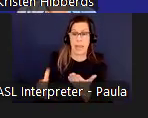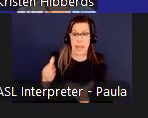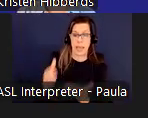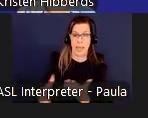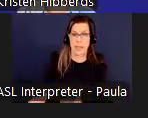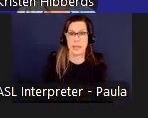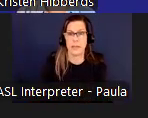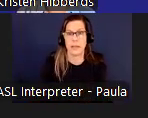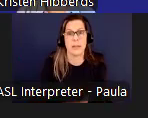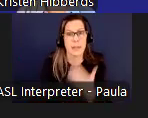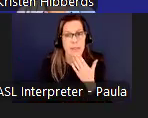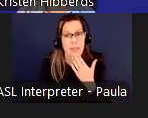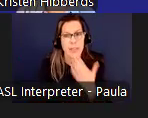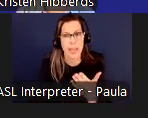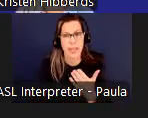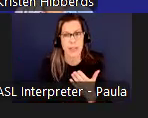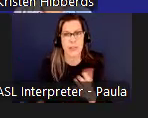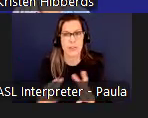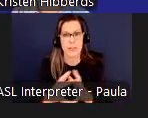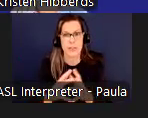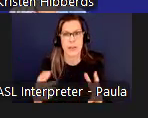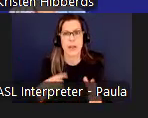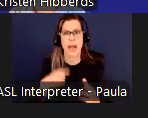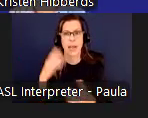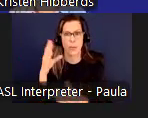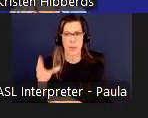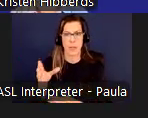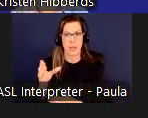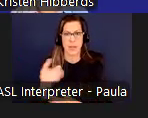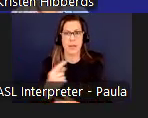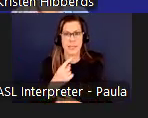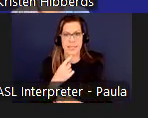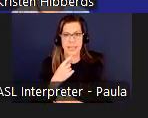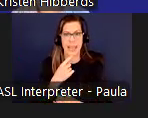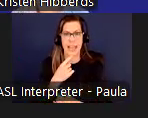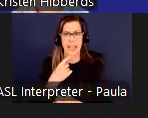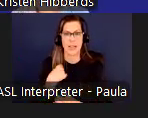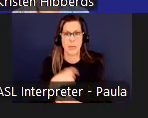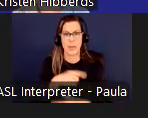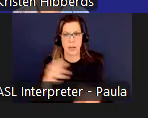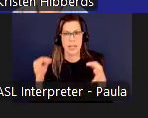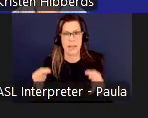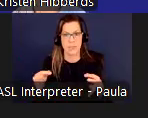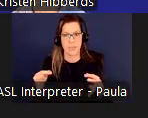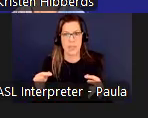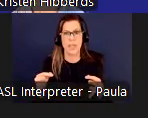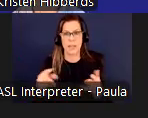OK, thank you, Nicolette. I will, I will say, you know, we're definitely gonna look into this one.